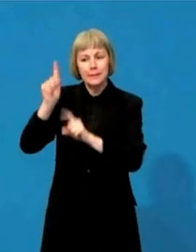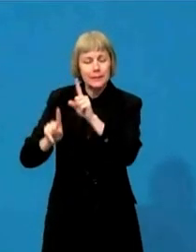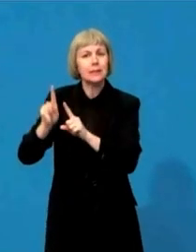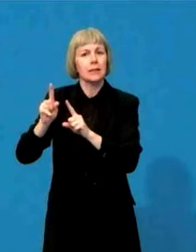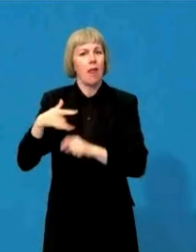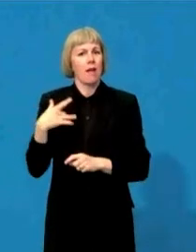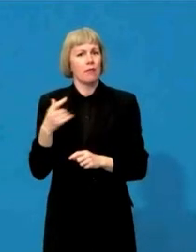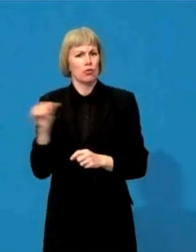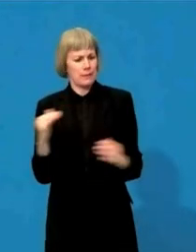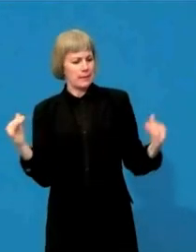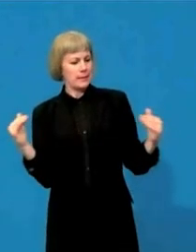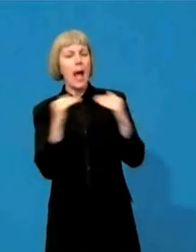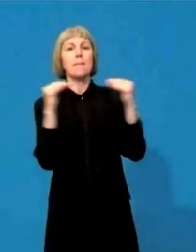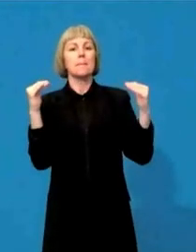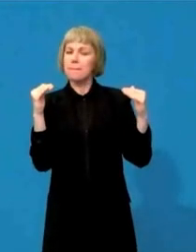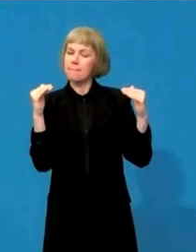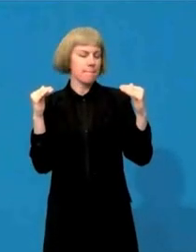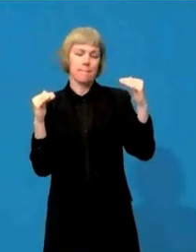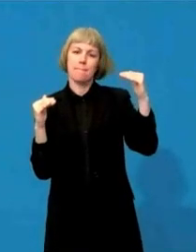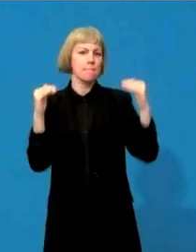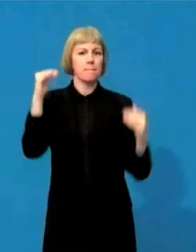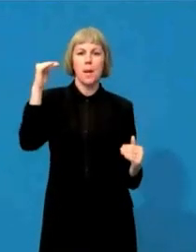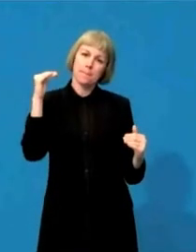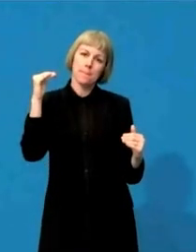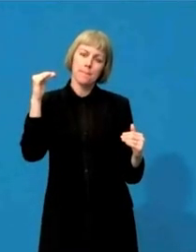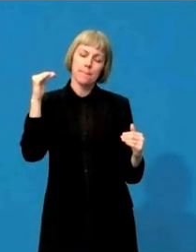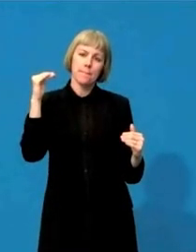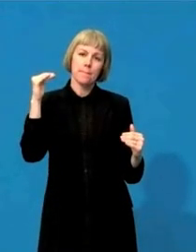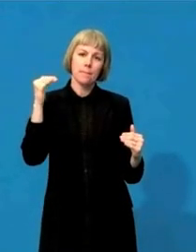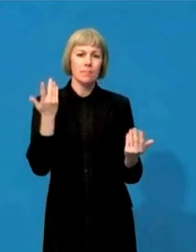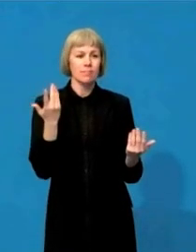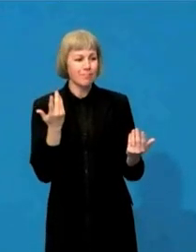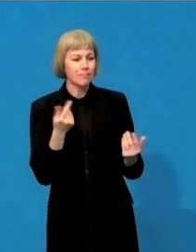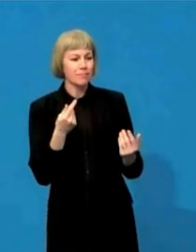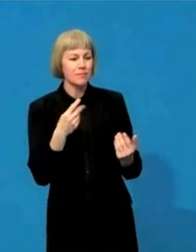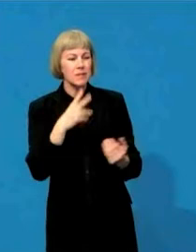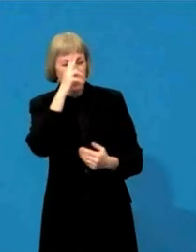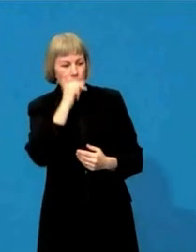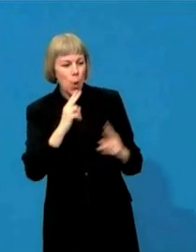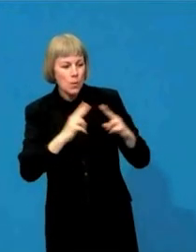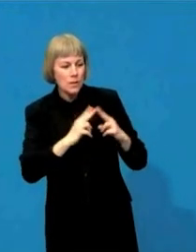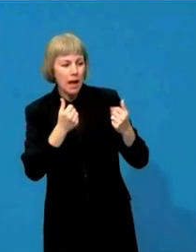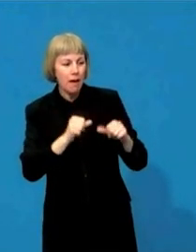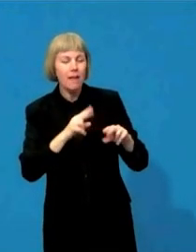But it's not happening here in small places like the Fitzroy Crossings of the world and